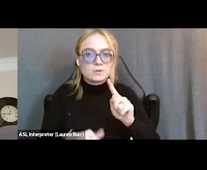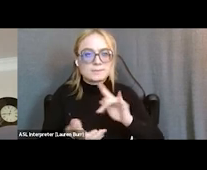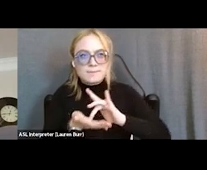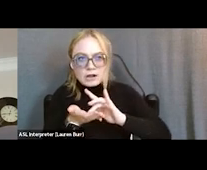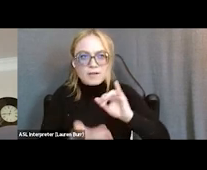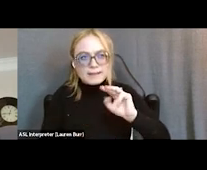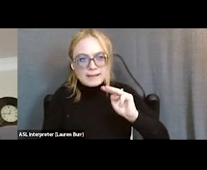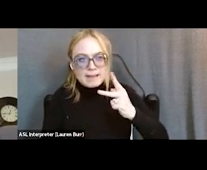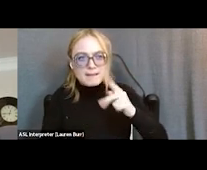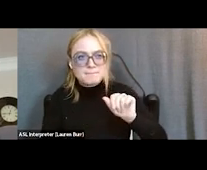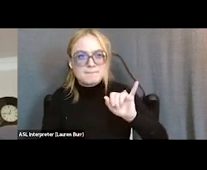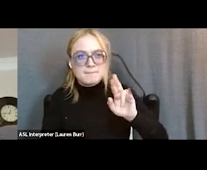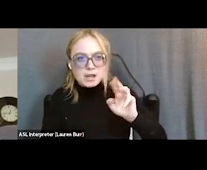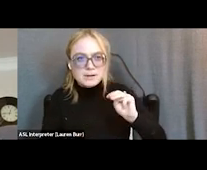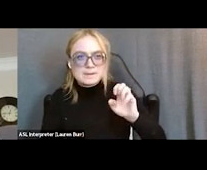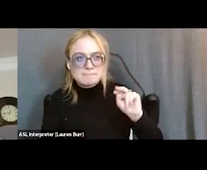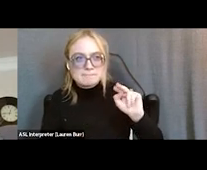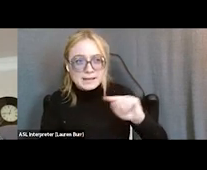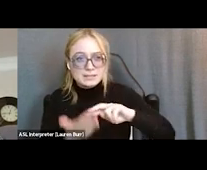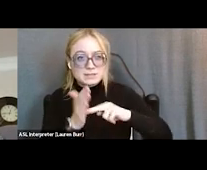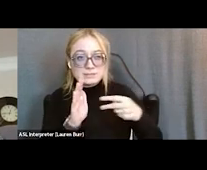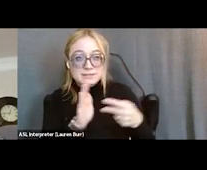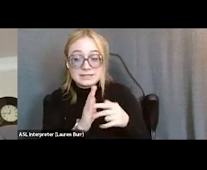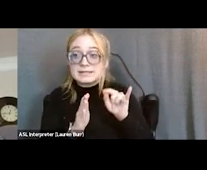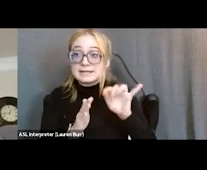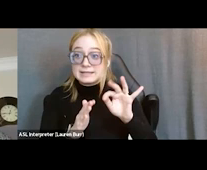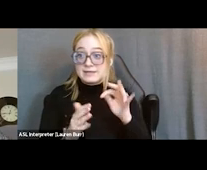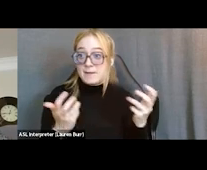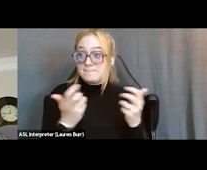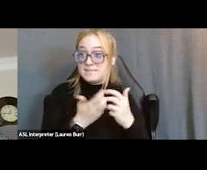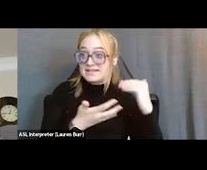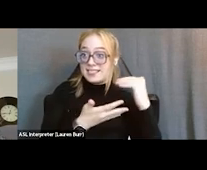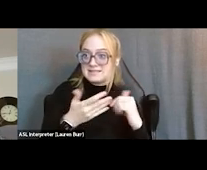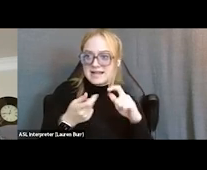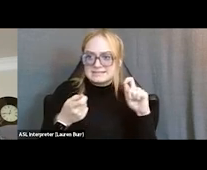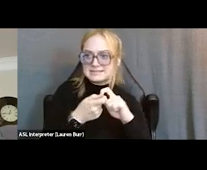doesn't meet the listing exactly, at least you're able to see what it compares to.